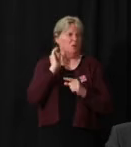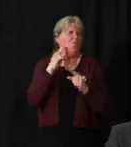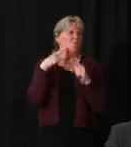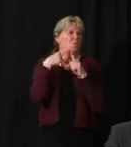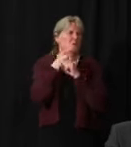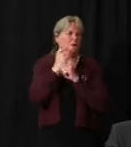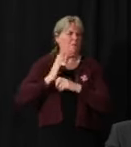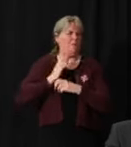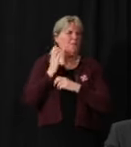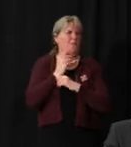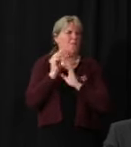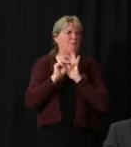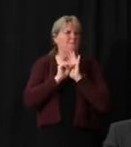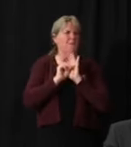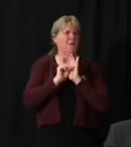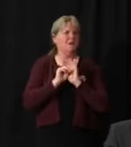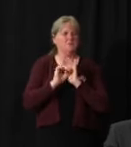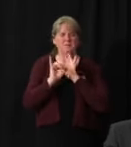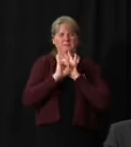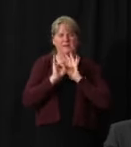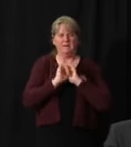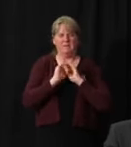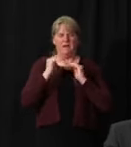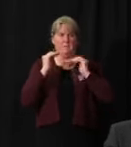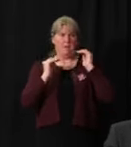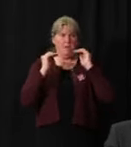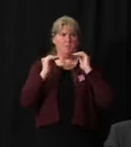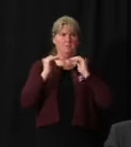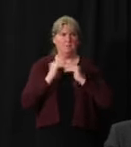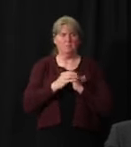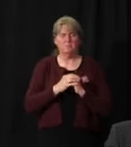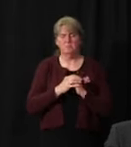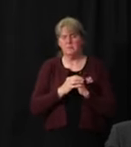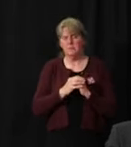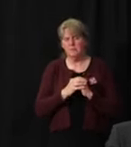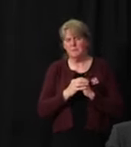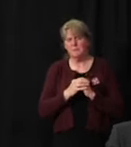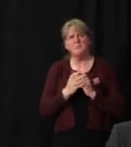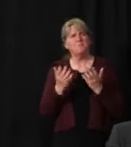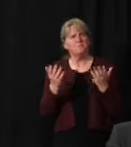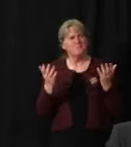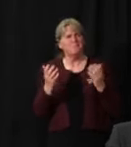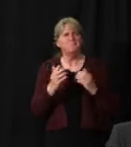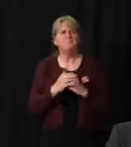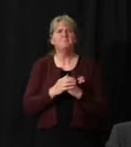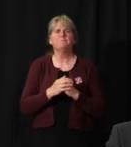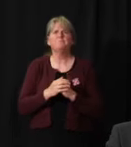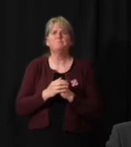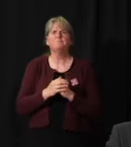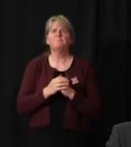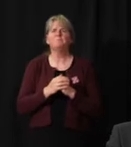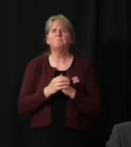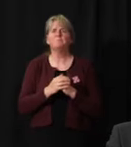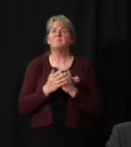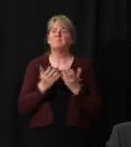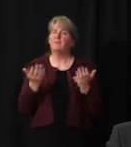sophisticated modelling's.